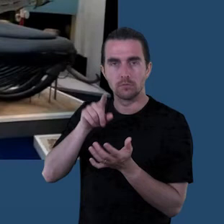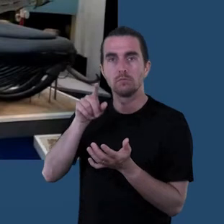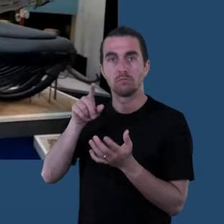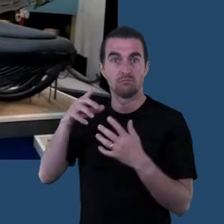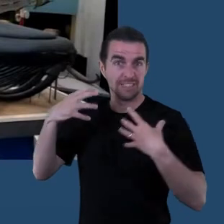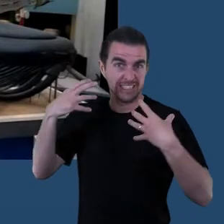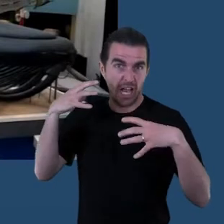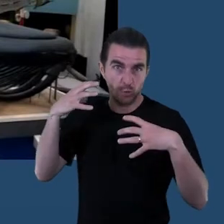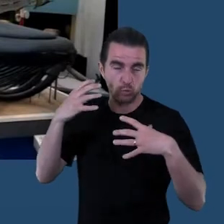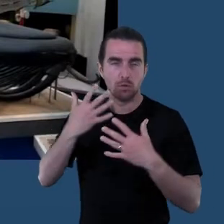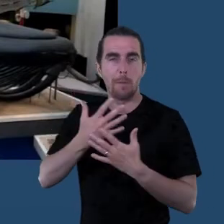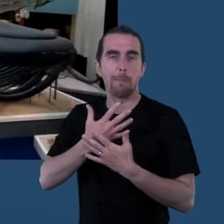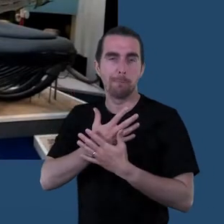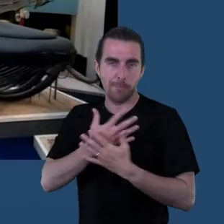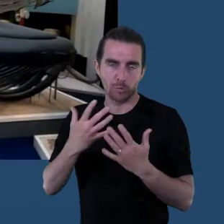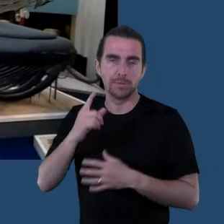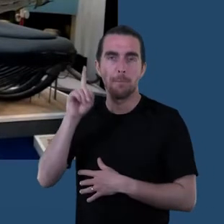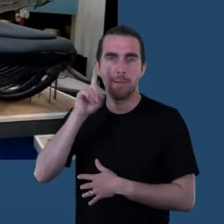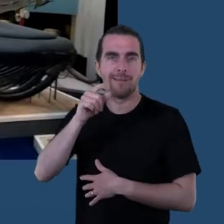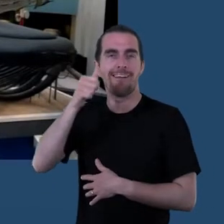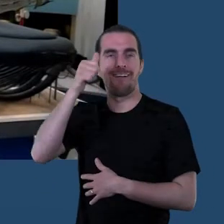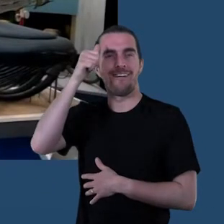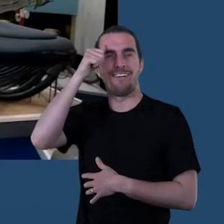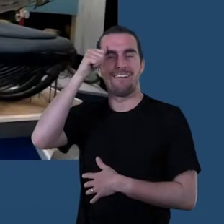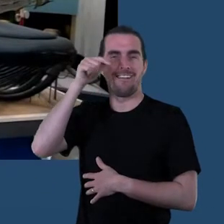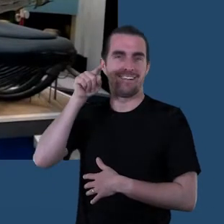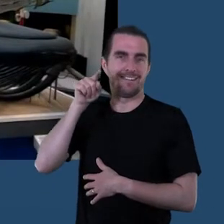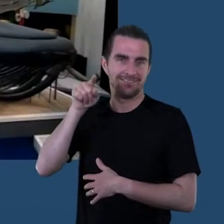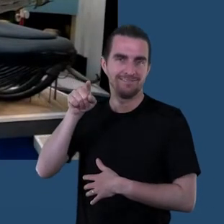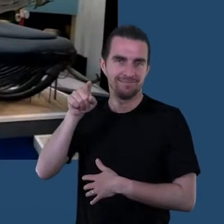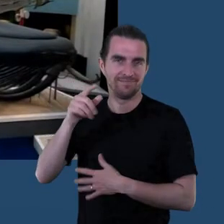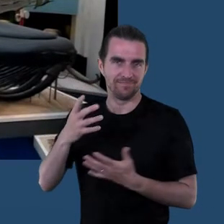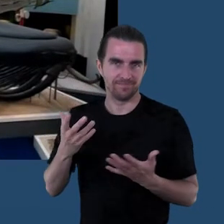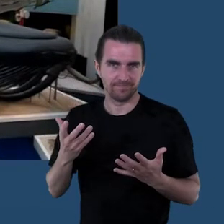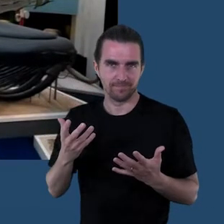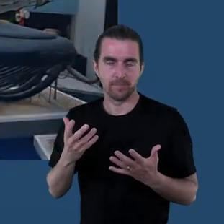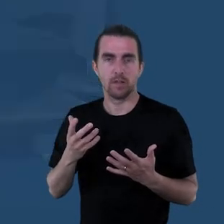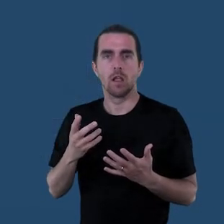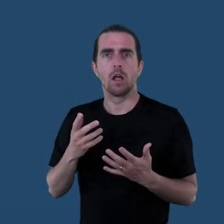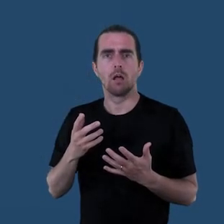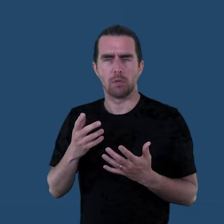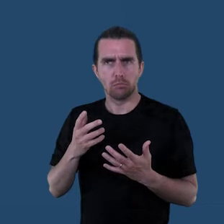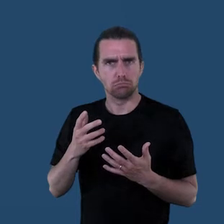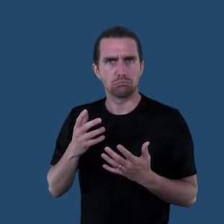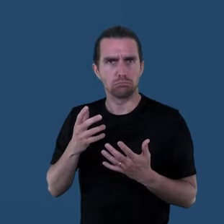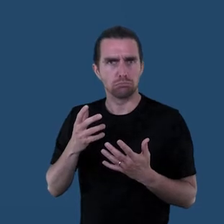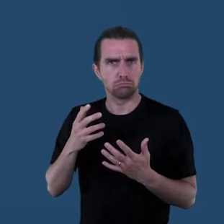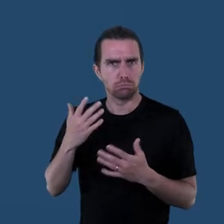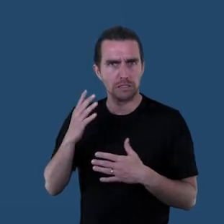that's, it's a dinosaur, as most people will know, but it's gone through a little bit of